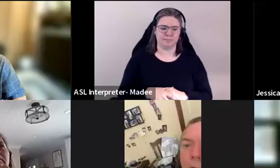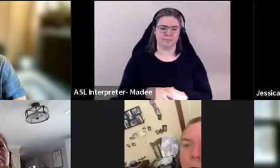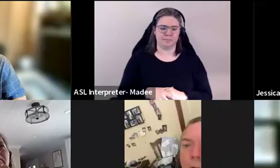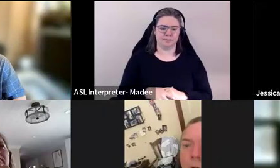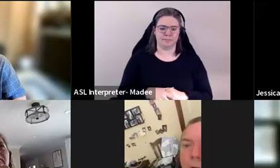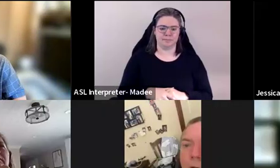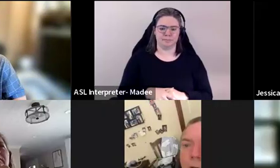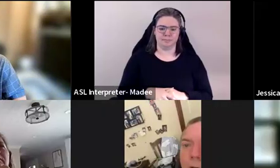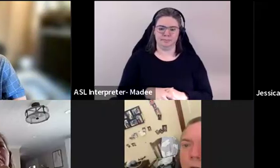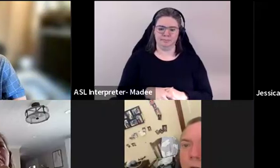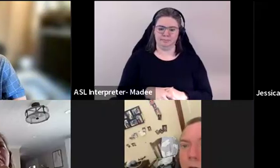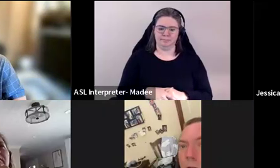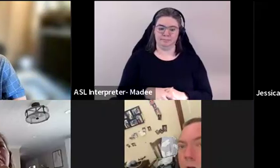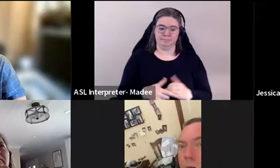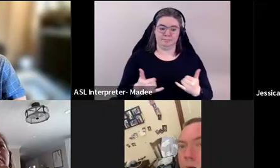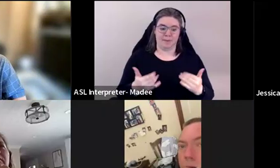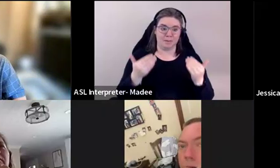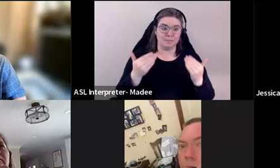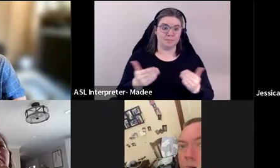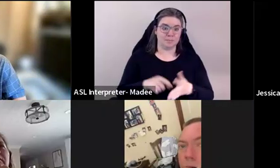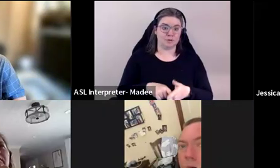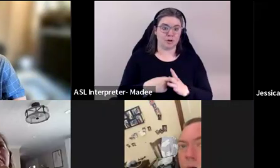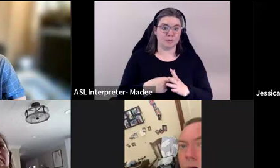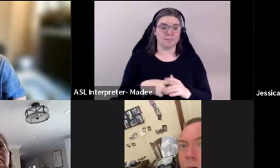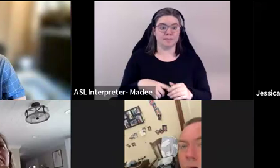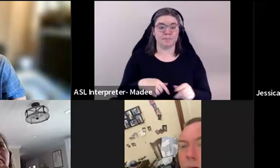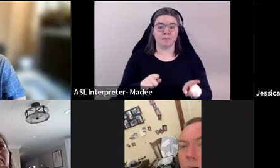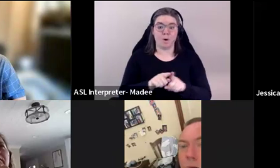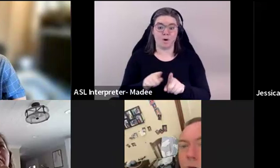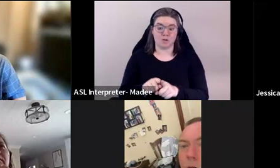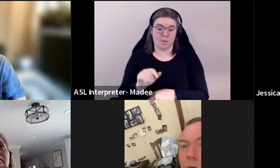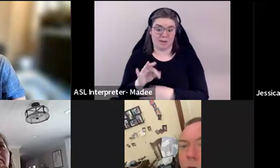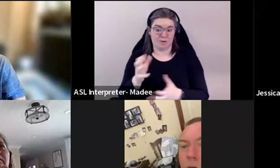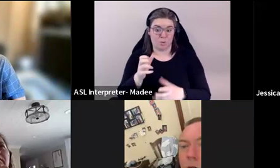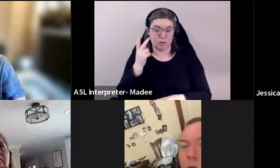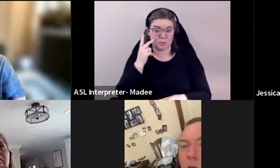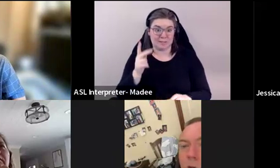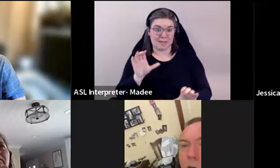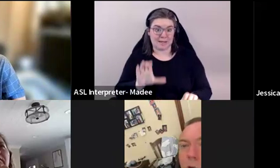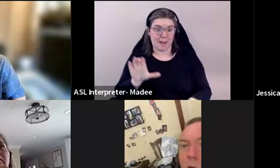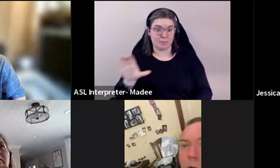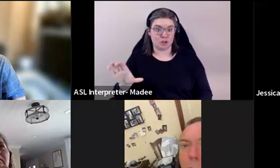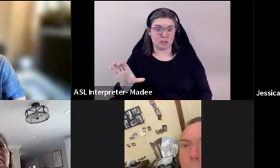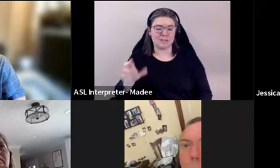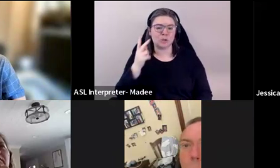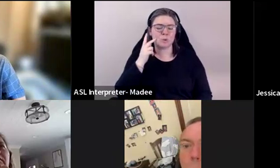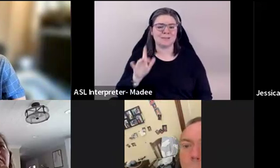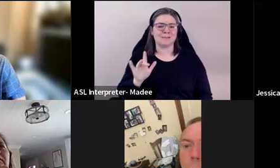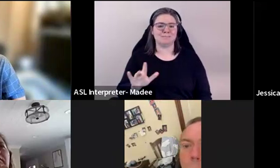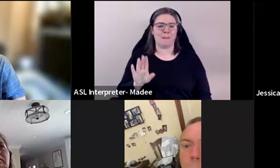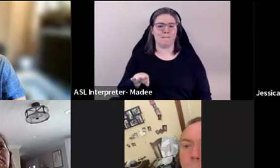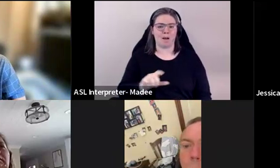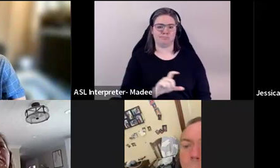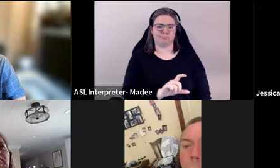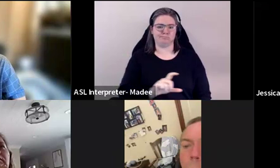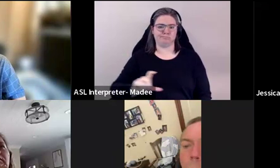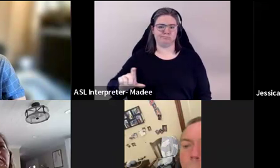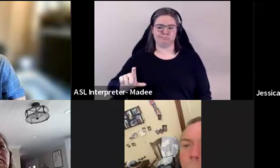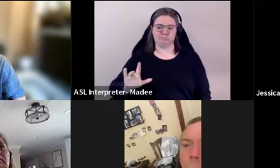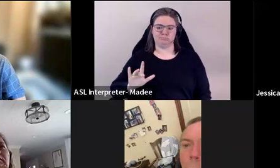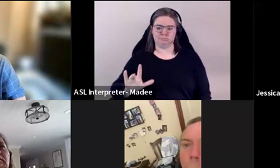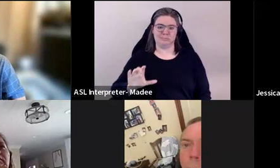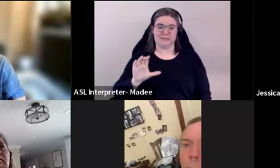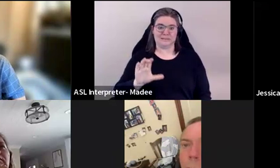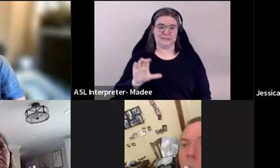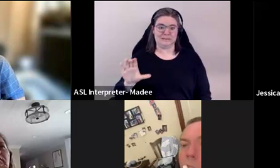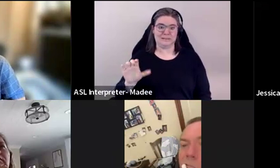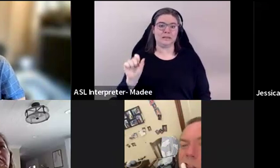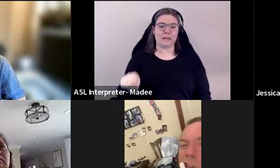Rebecca /APRIL: get it going on. Also, if you want to see the close captioning, you have a button at the bottom of your screen, and you can set that up for yourself. Thank you.